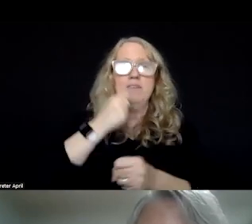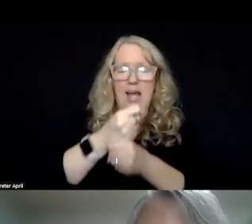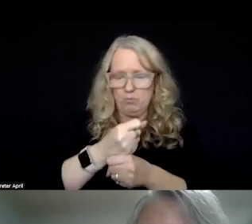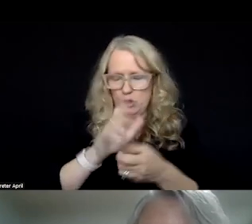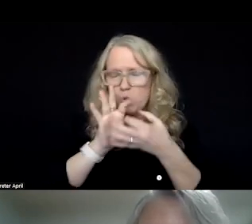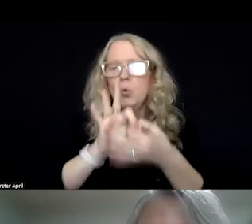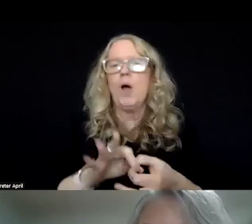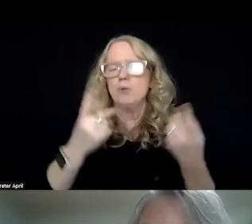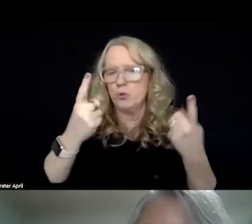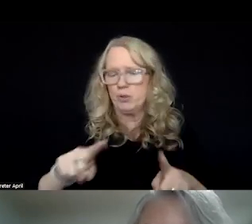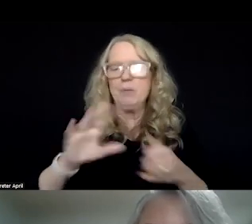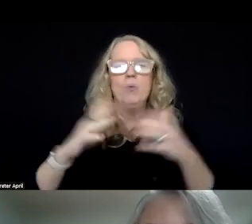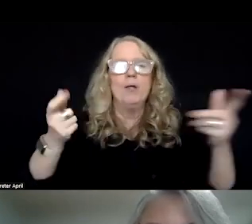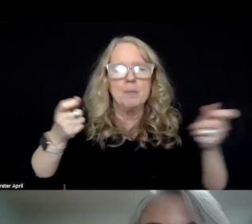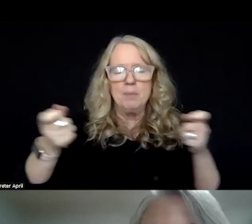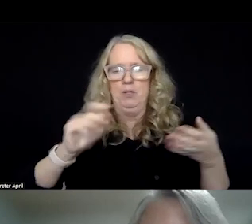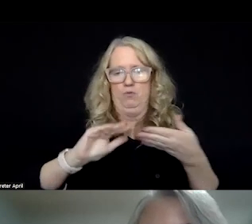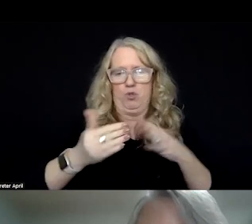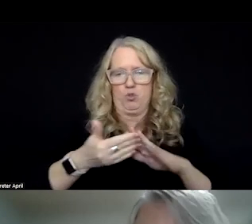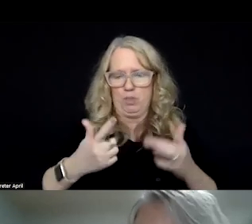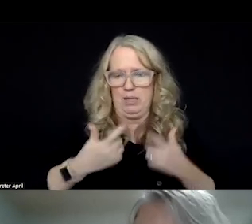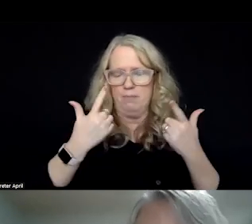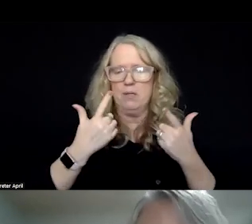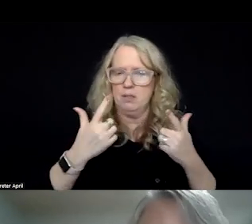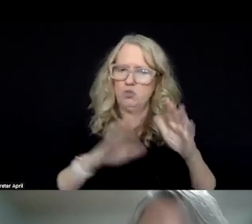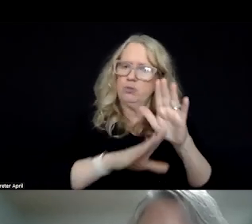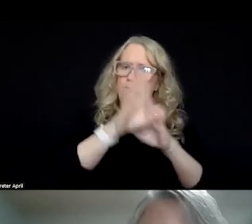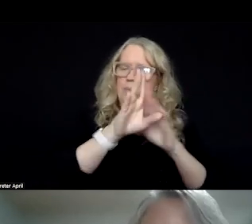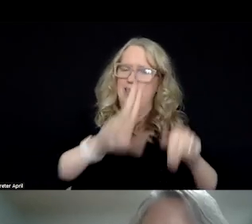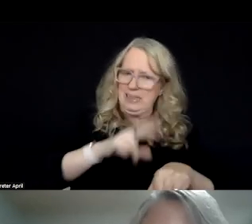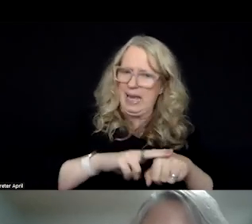THE ADMINISTRATION FOR COMMUNITY LIVING TO DEVELOP A CENTER TO